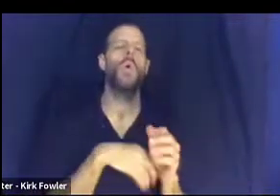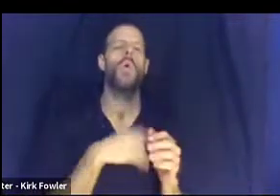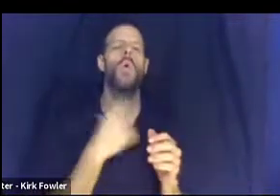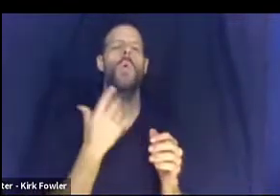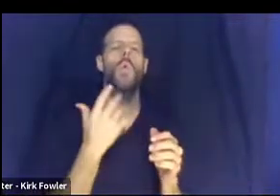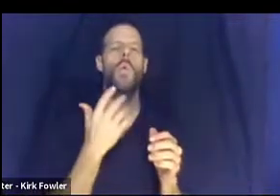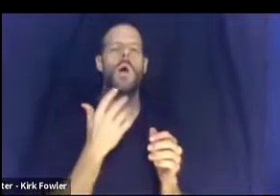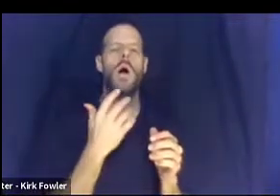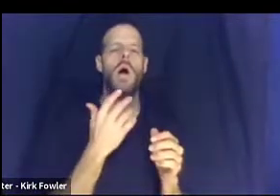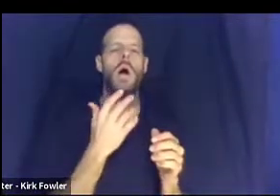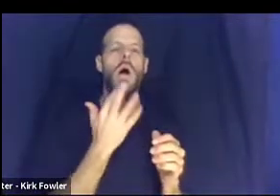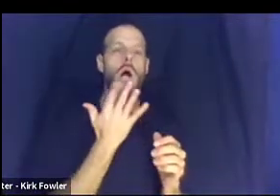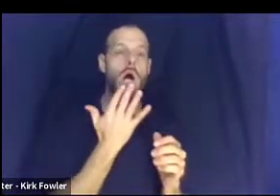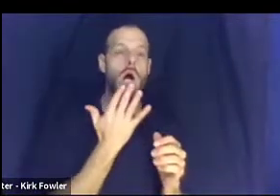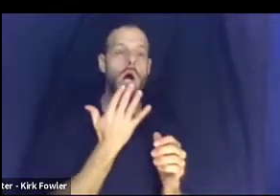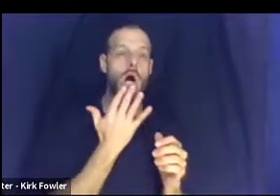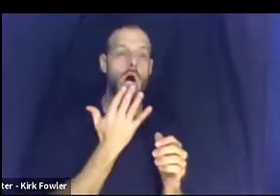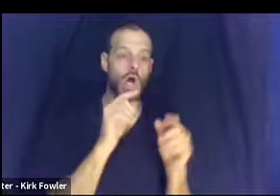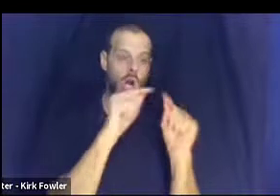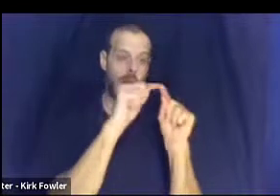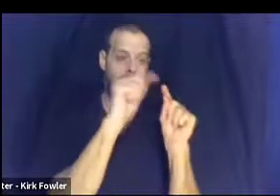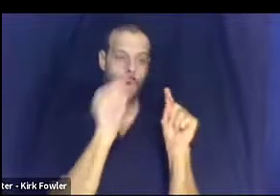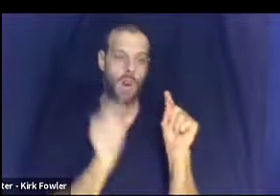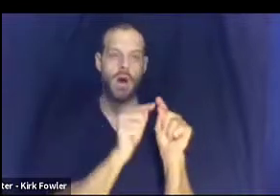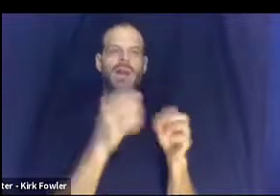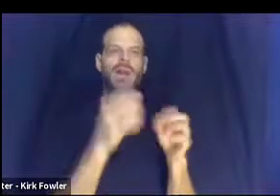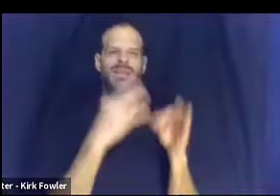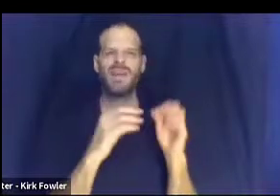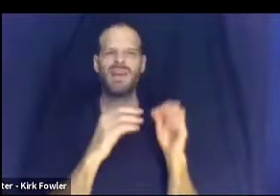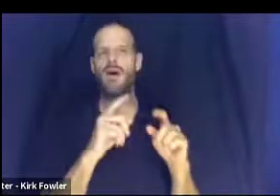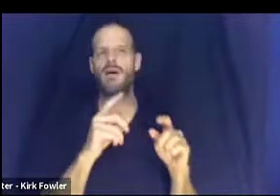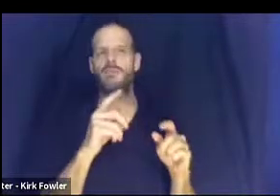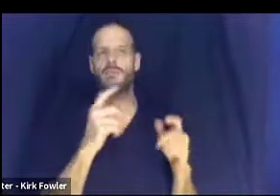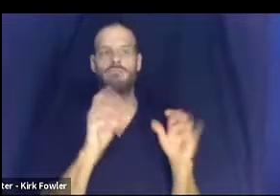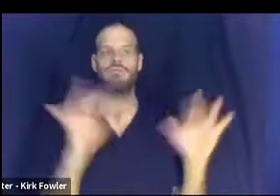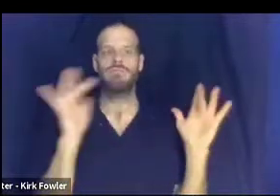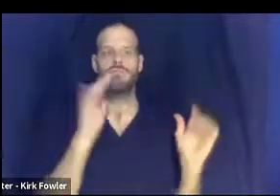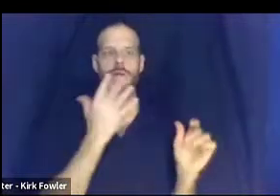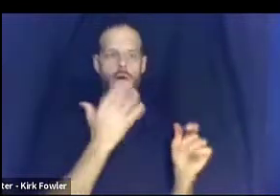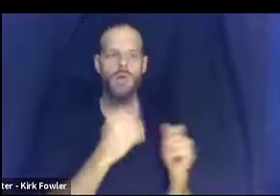rather than the whole color background. You see the use of color on the board itself